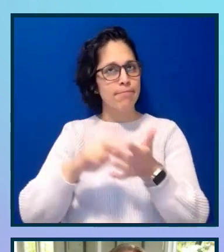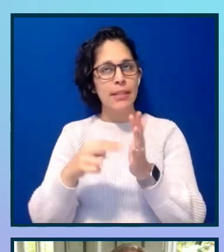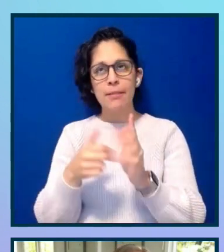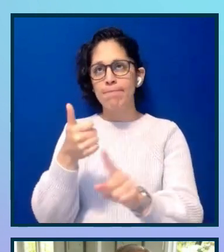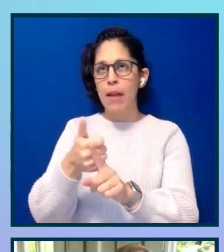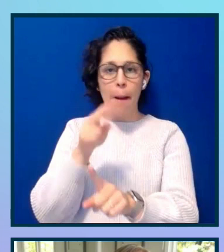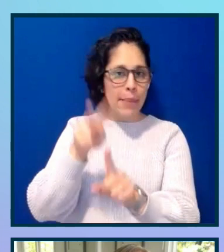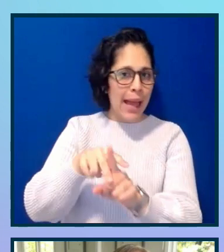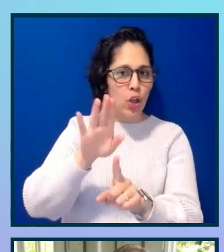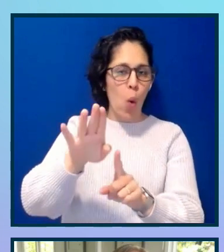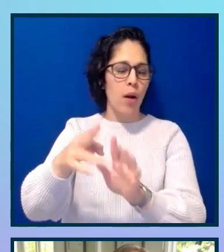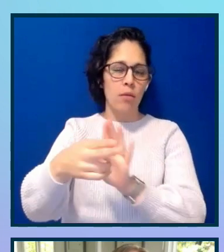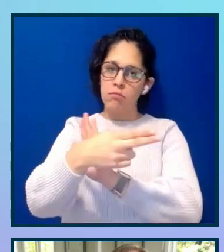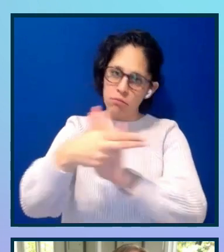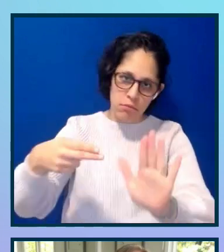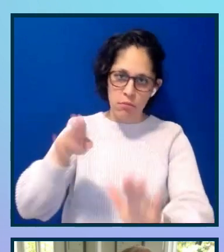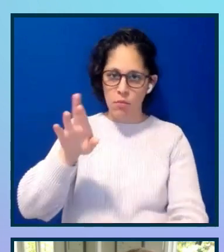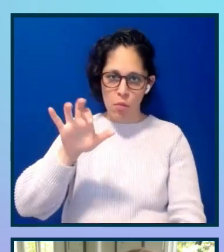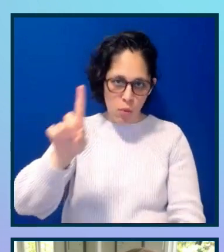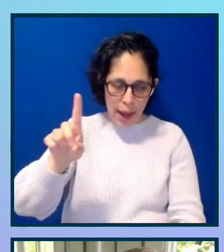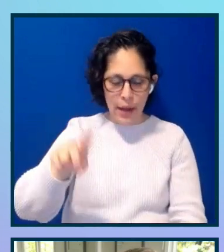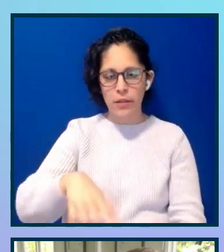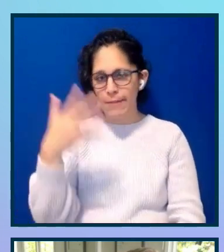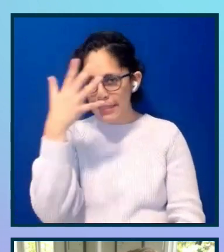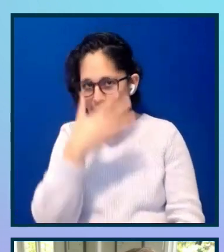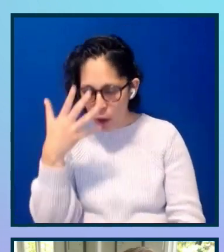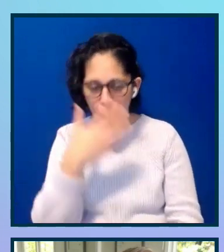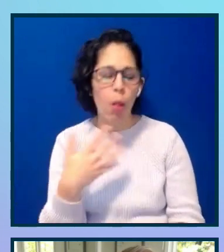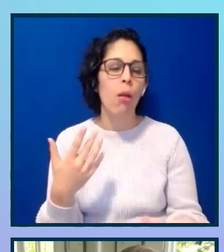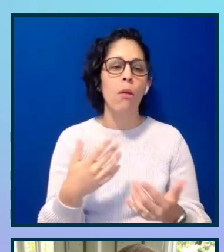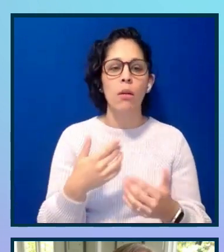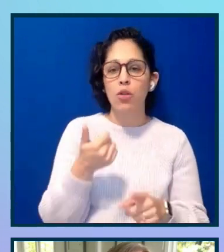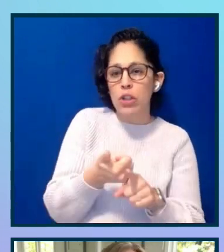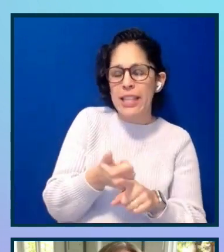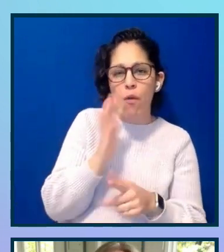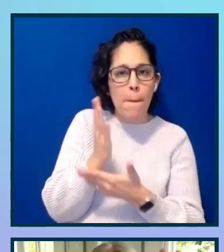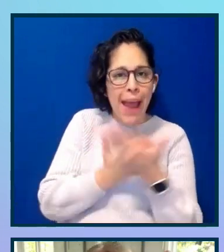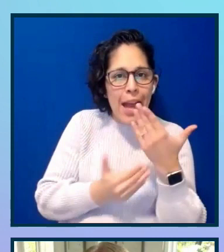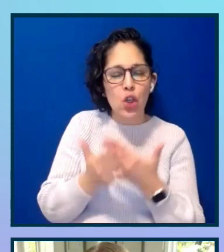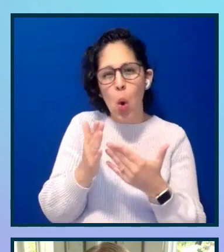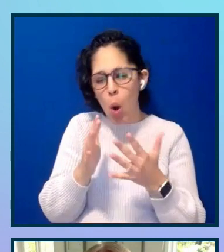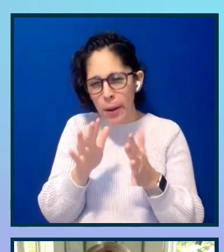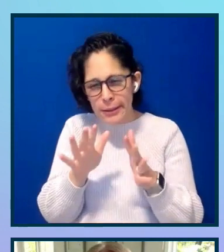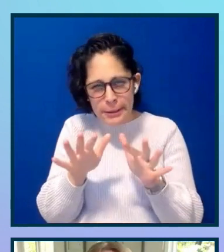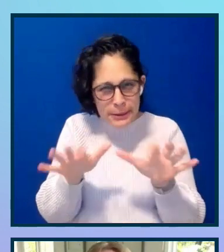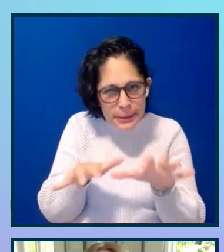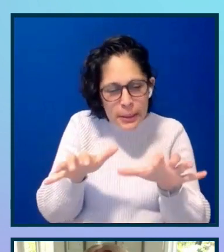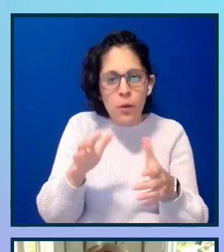your branded style. It's where you oftentimes do manual touch-ups where you take a layered image